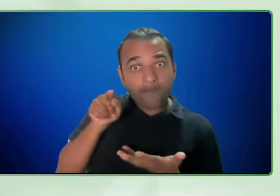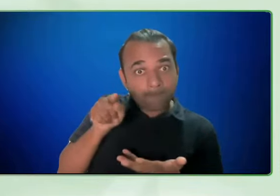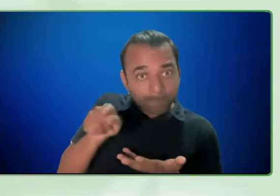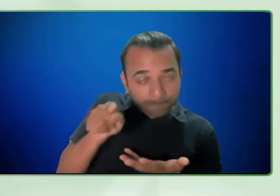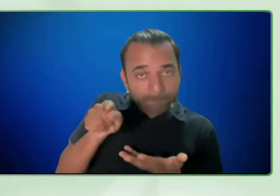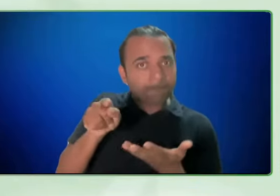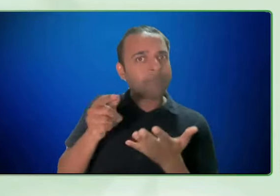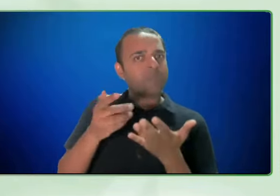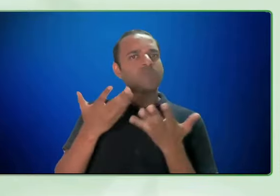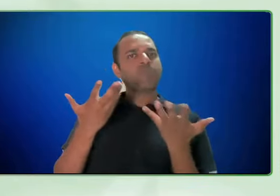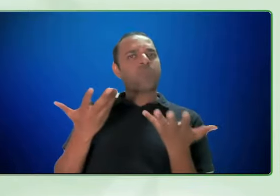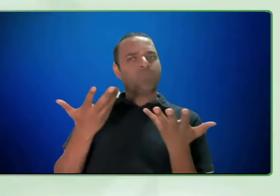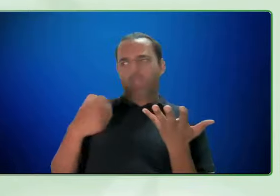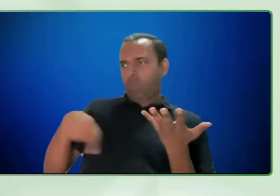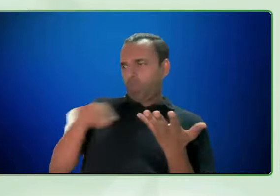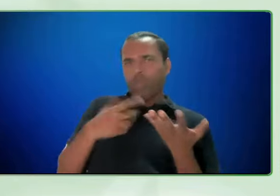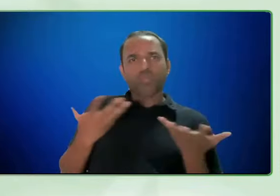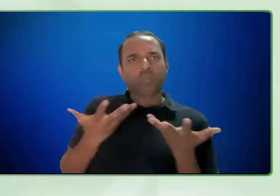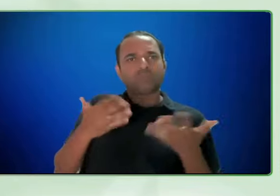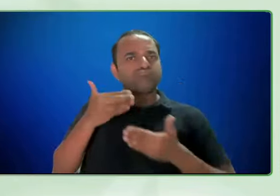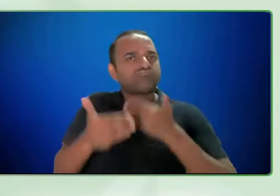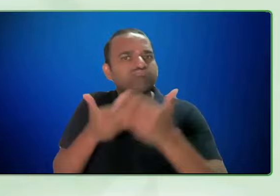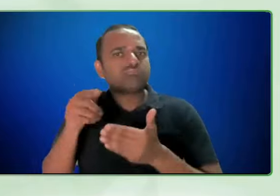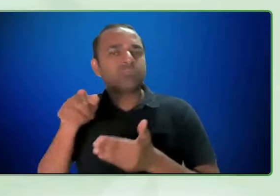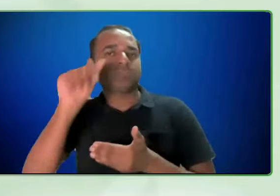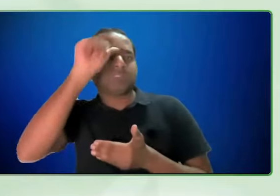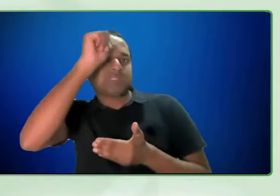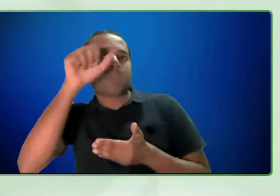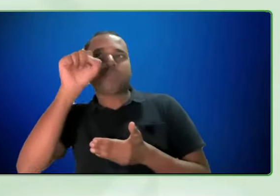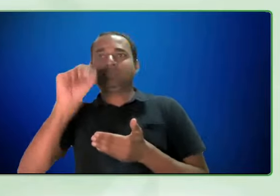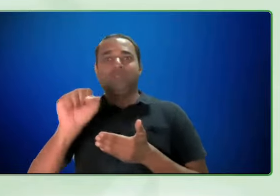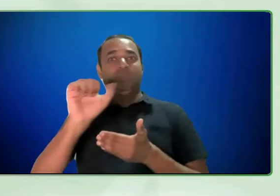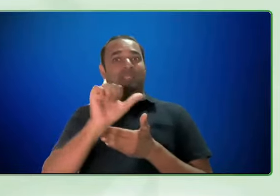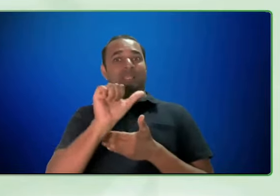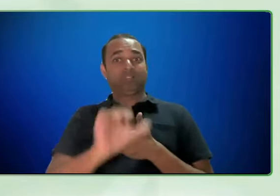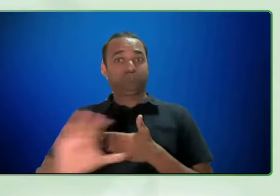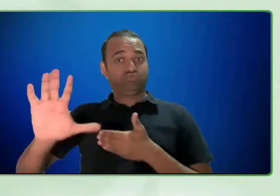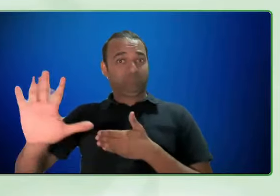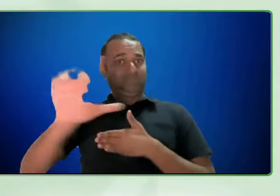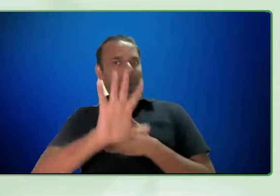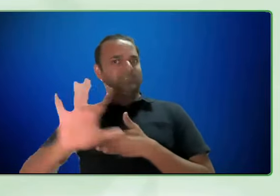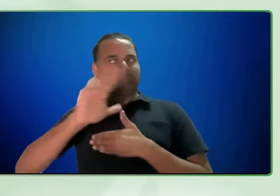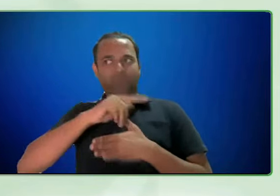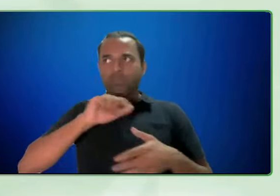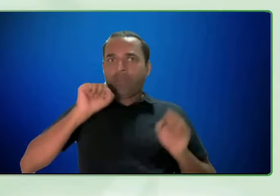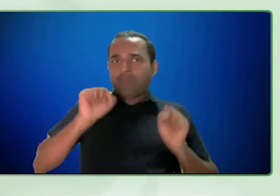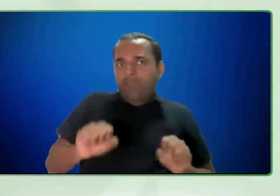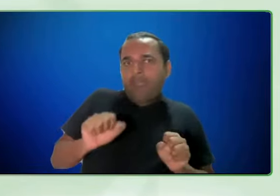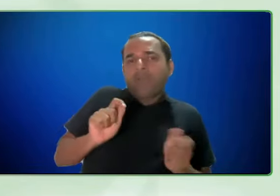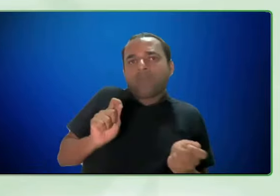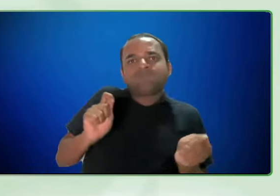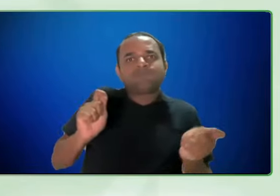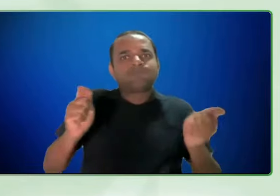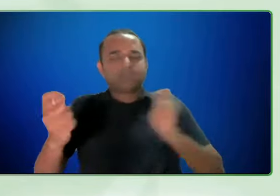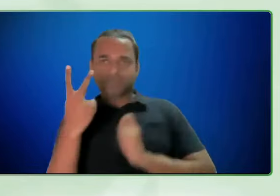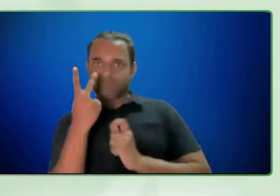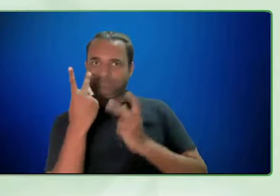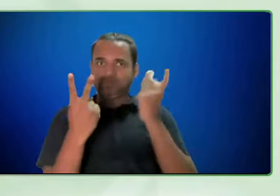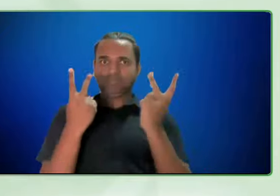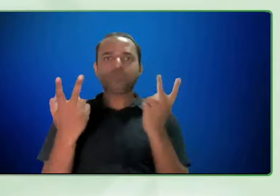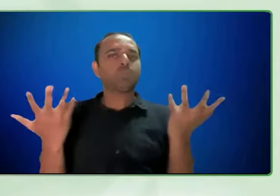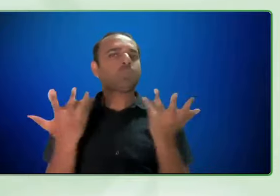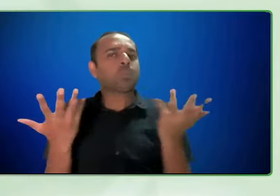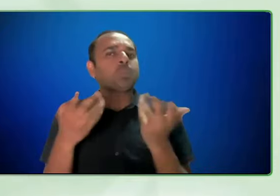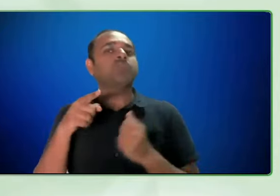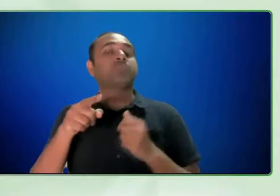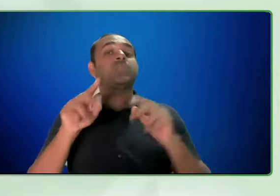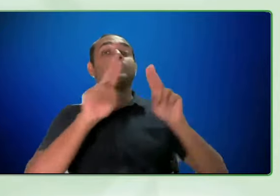we have more than 100 people registered here, but having said that, it does not make sense to